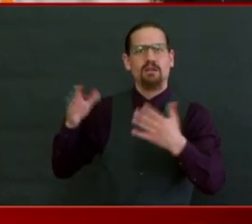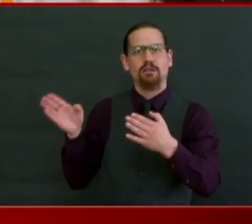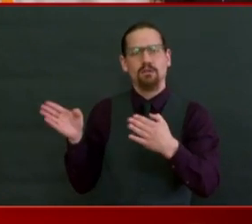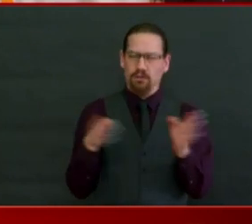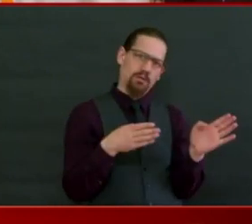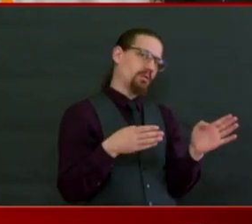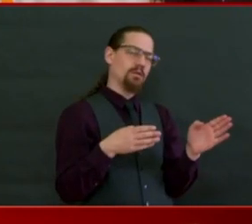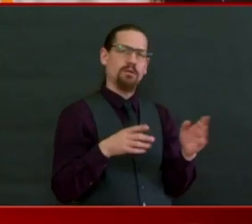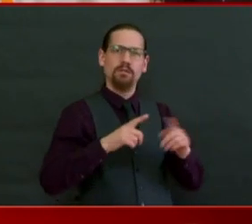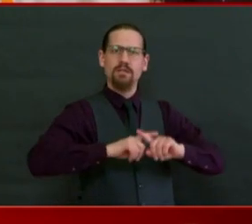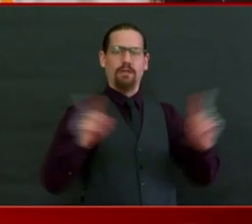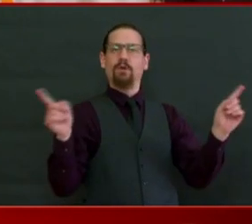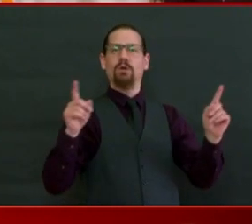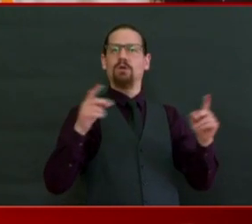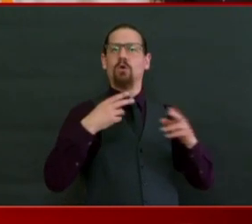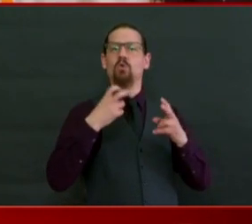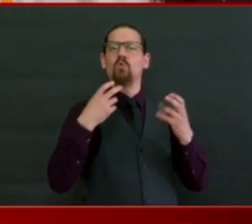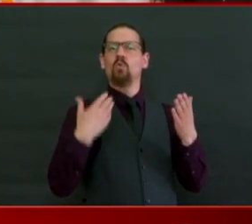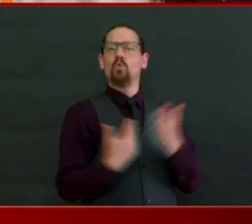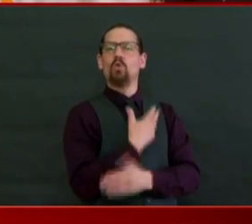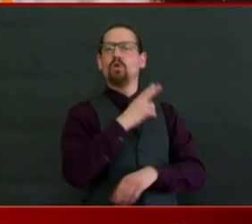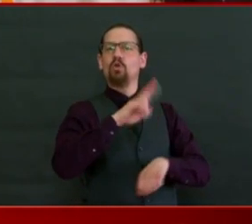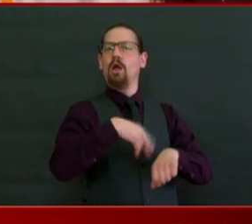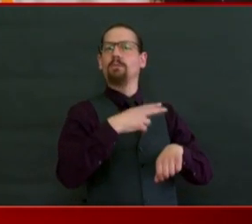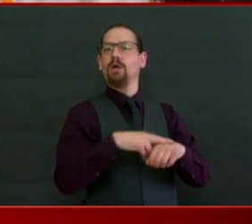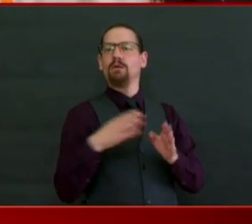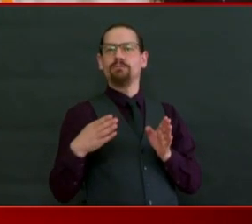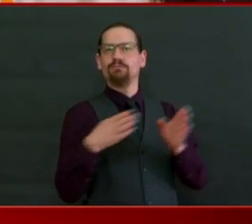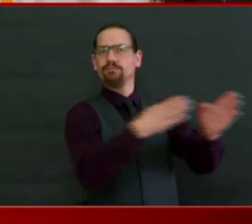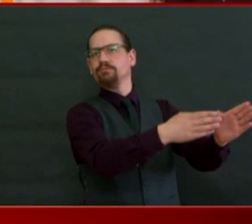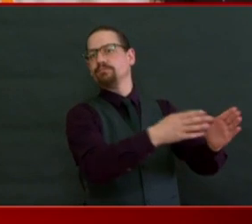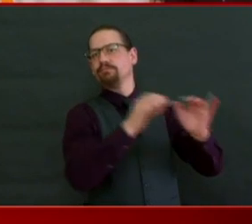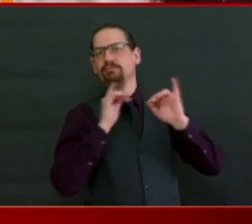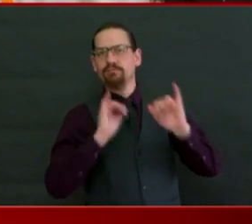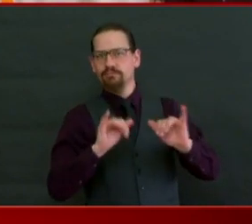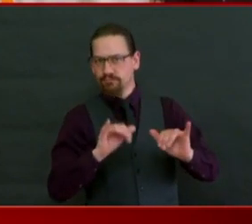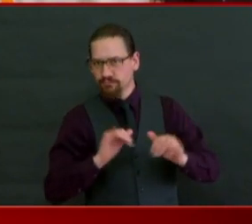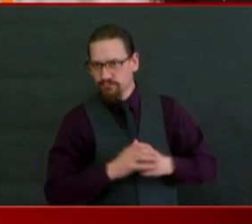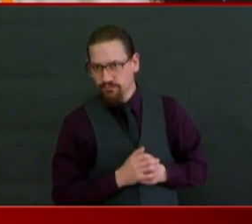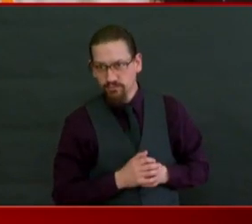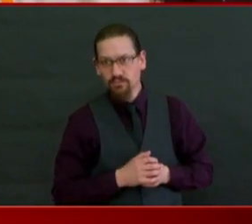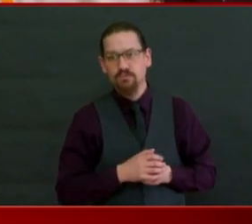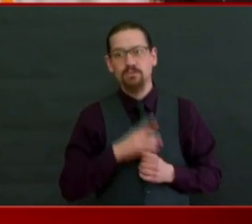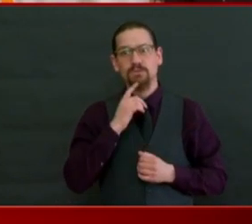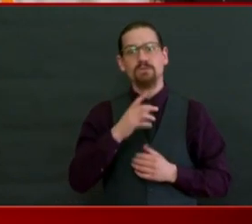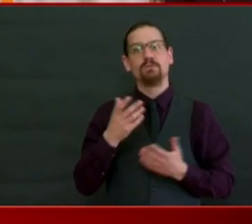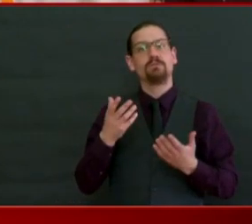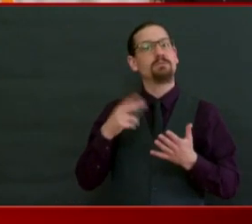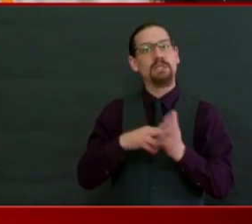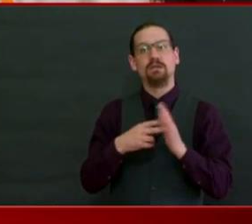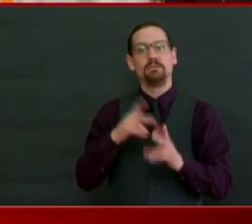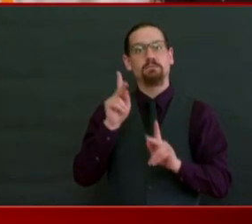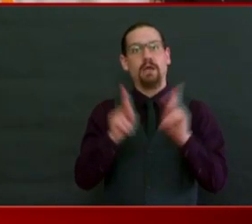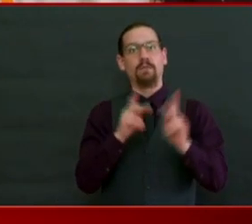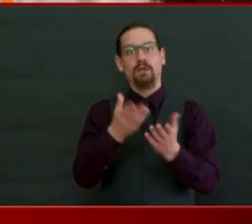LIVING IN A NEW NORMAL. WE WILL HAVE TO GIVE PEOPLE CONFIDENCE POPE.